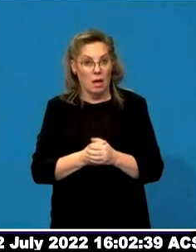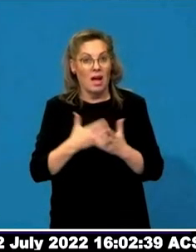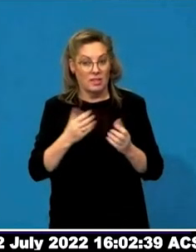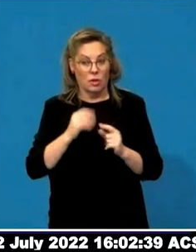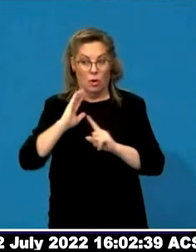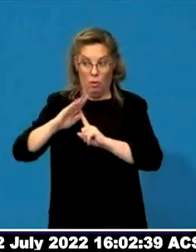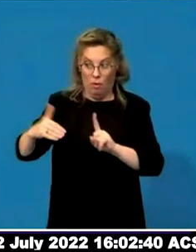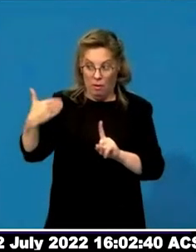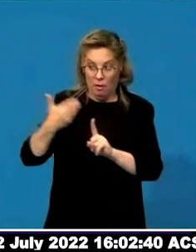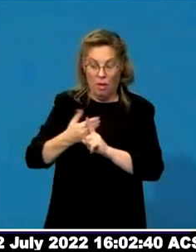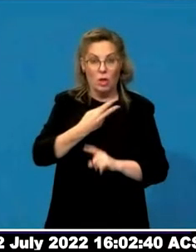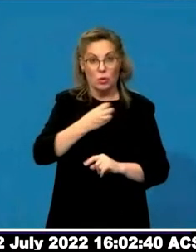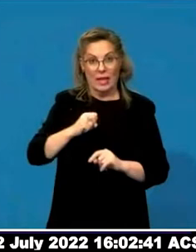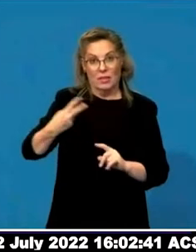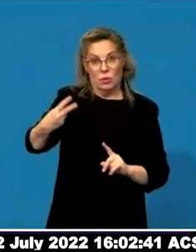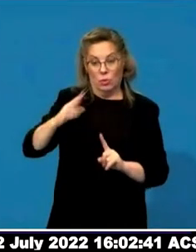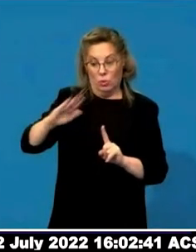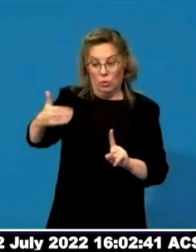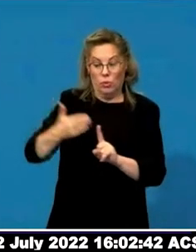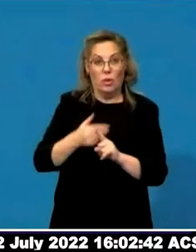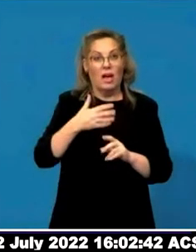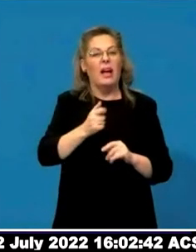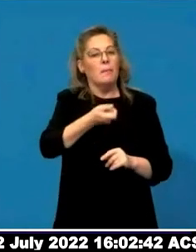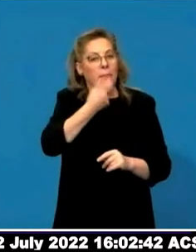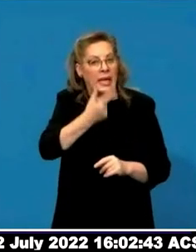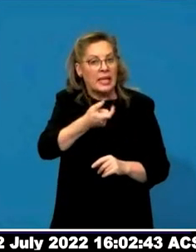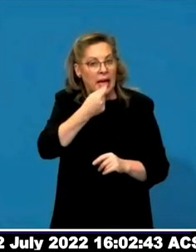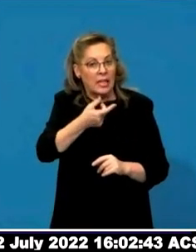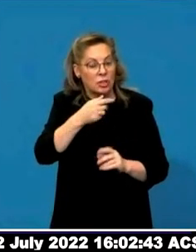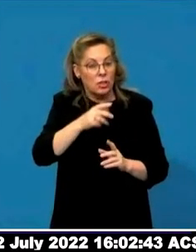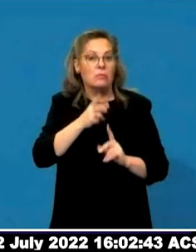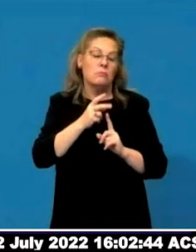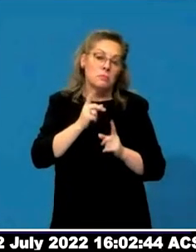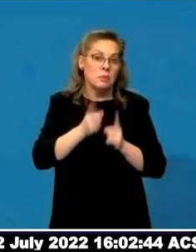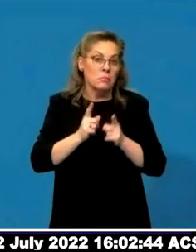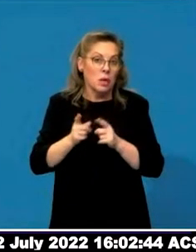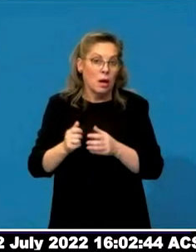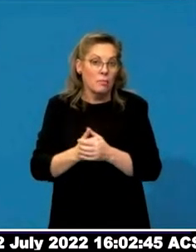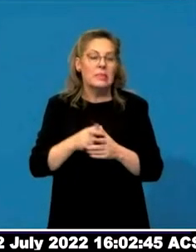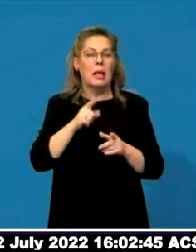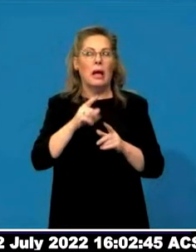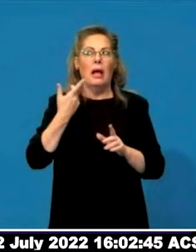And - and last year in September, he had missed a little bit of medication